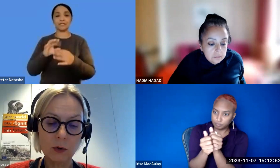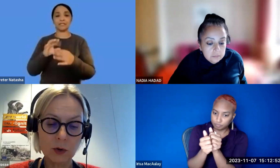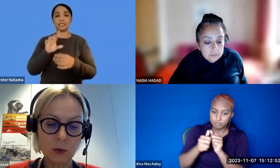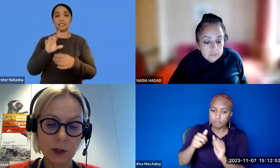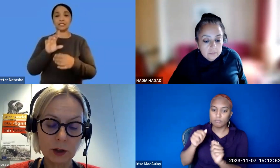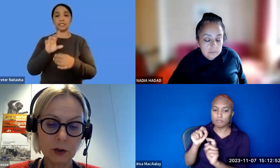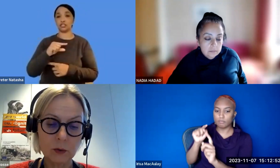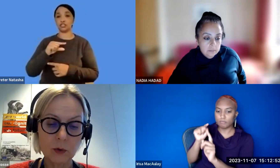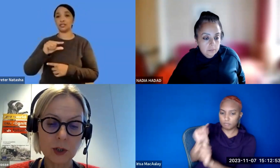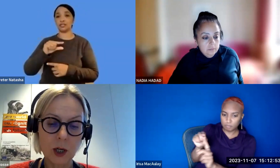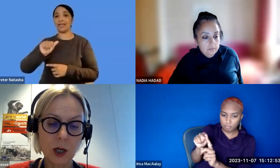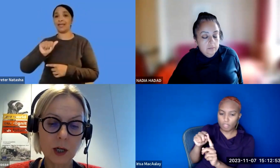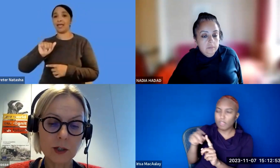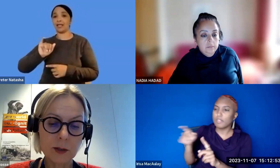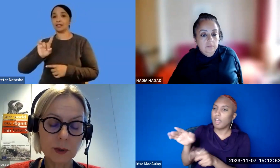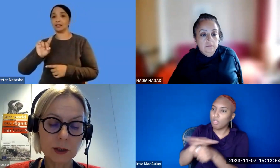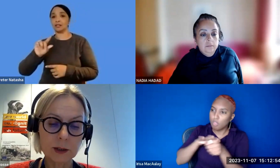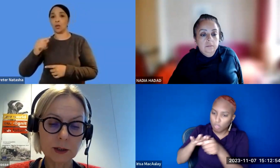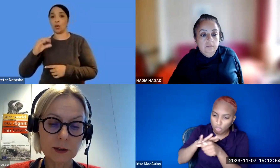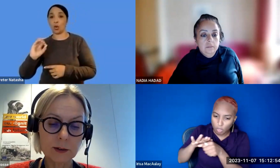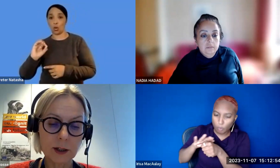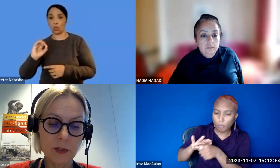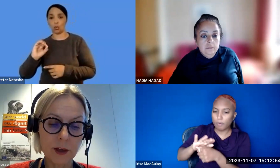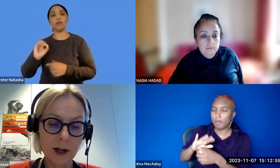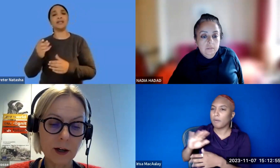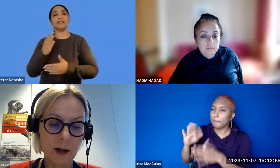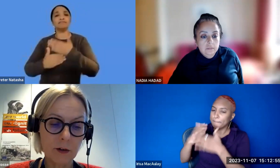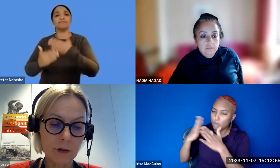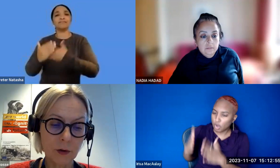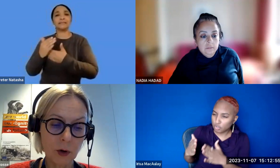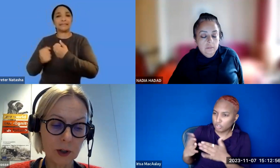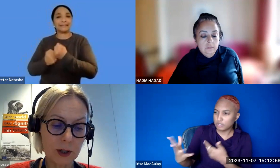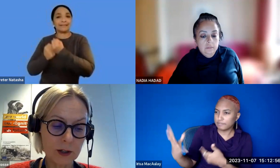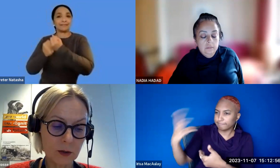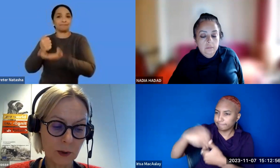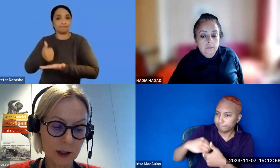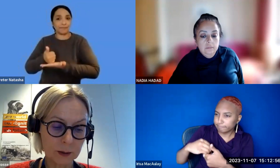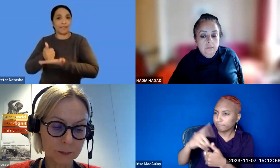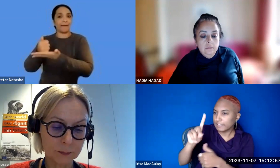on how to include disabilities in their work as well.